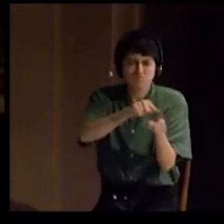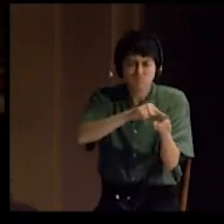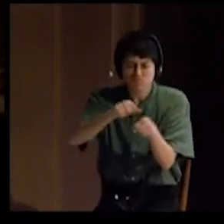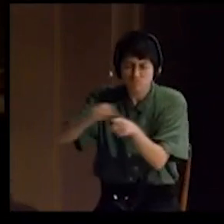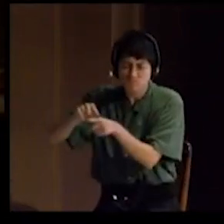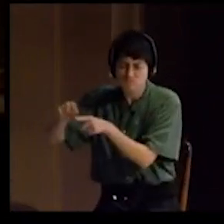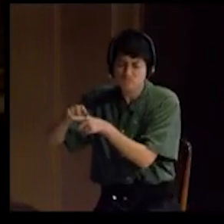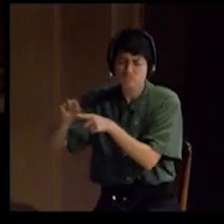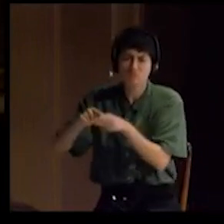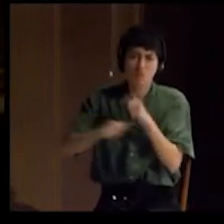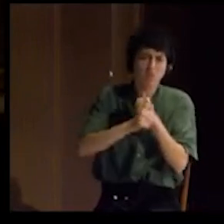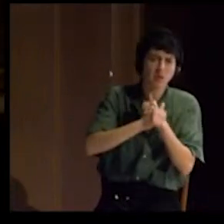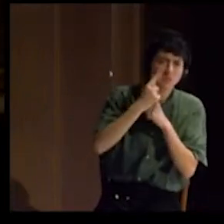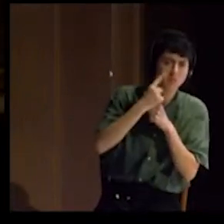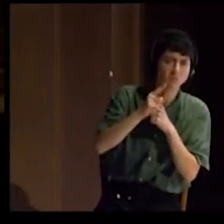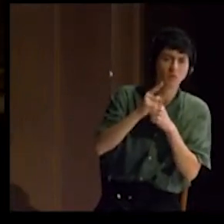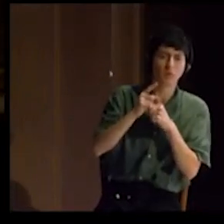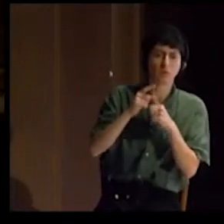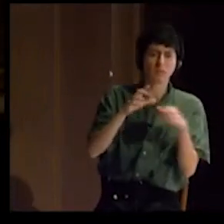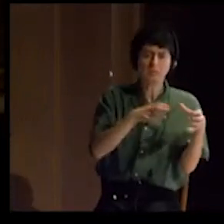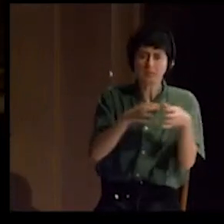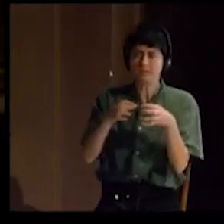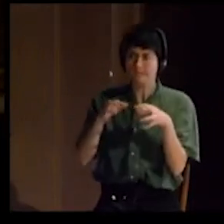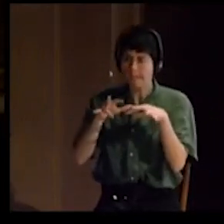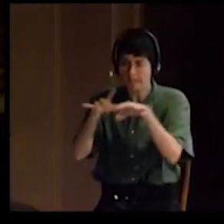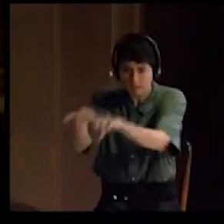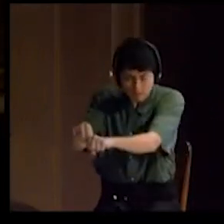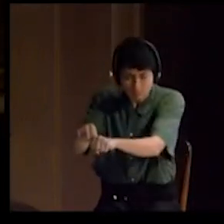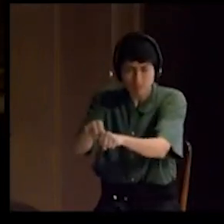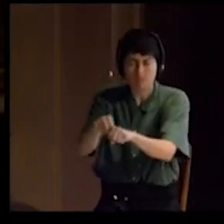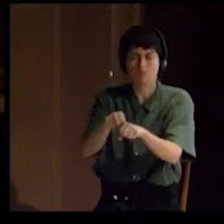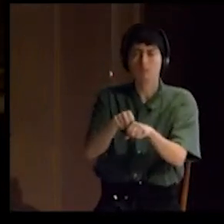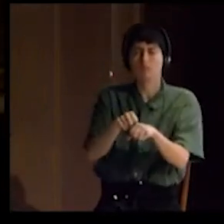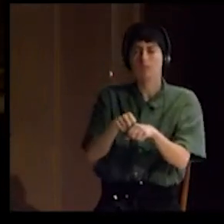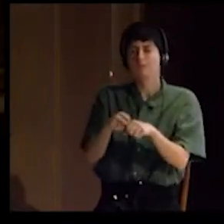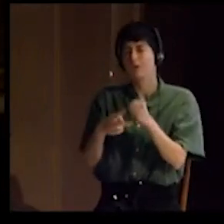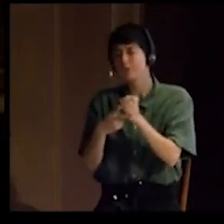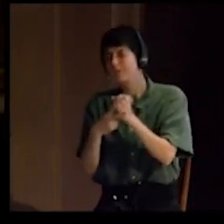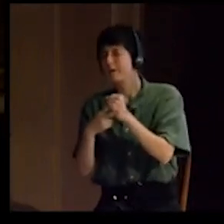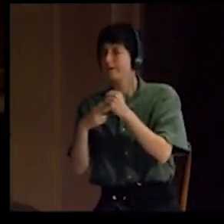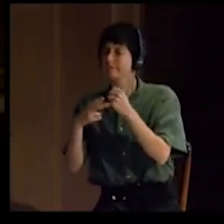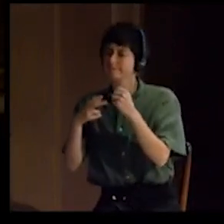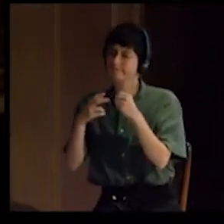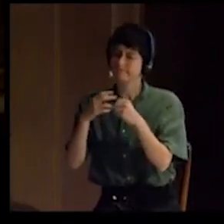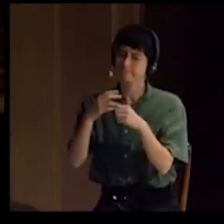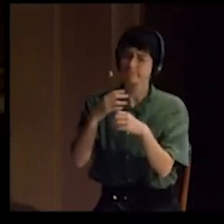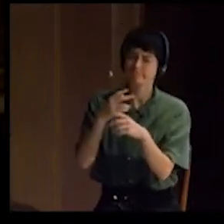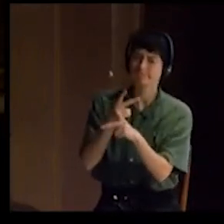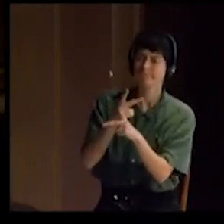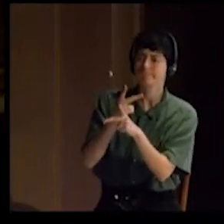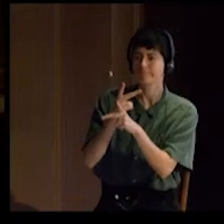Our first speaker is Dr. Sahas Barve, and it is my pleasure to welcome him to the stage.